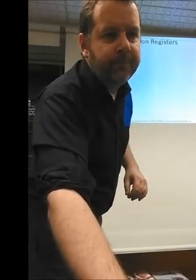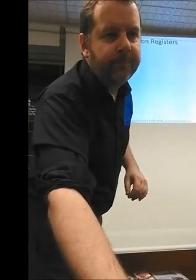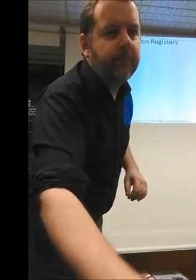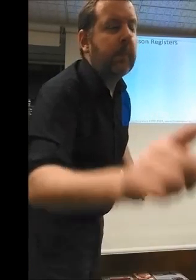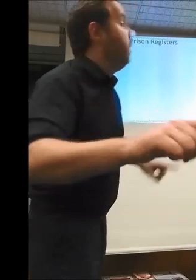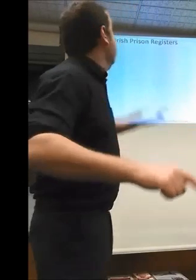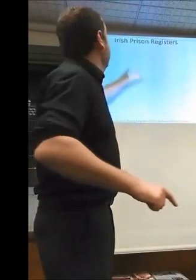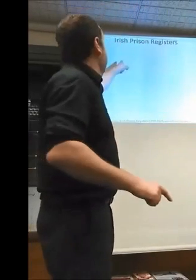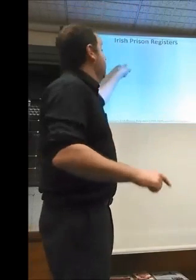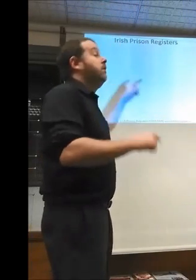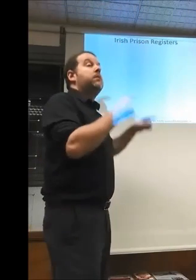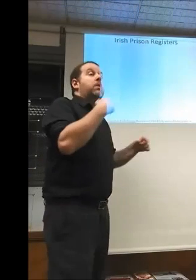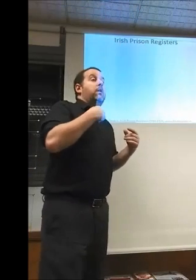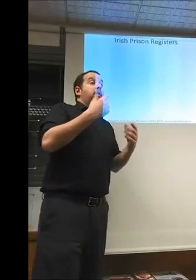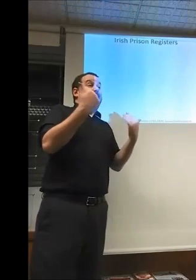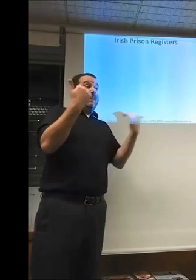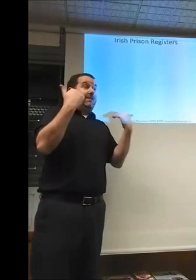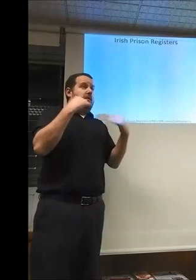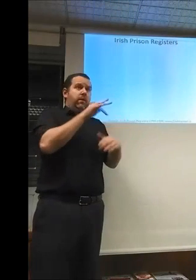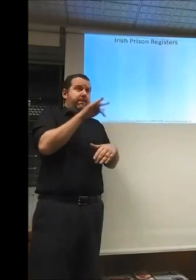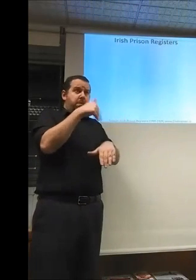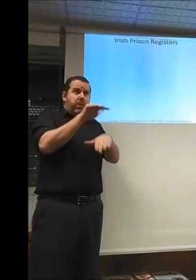brought into the court.